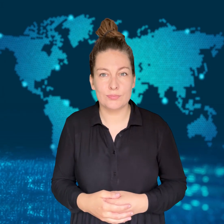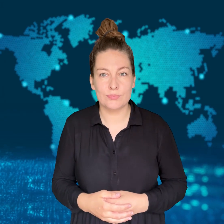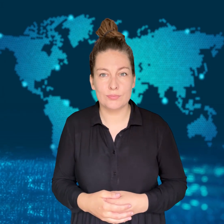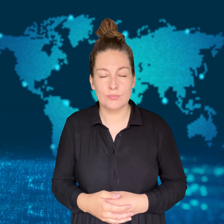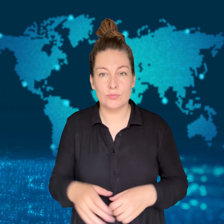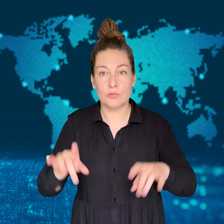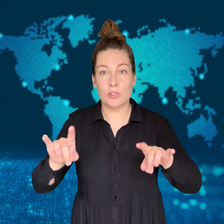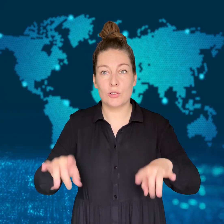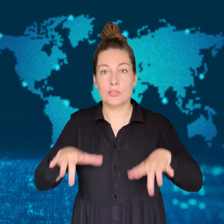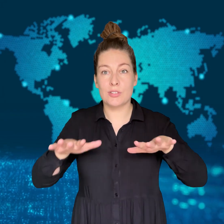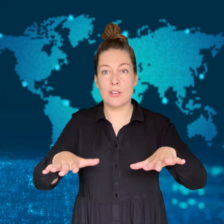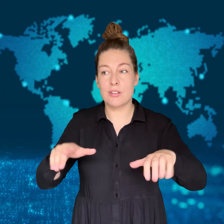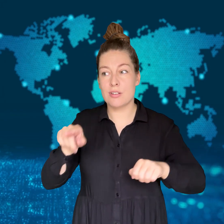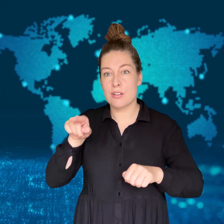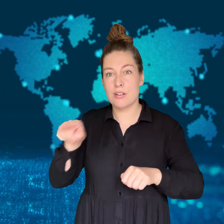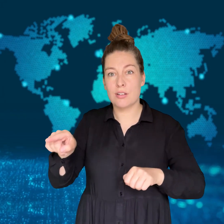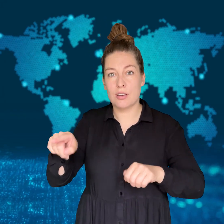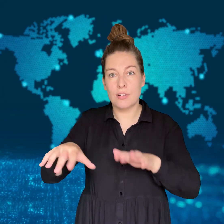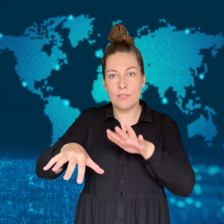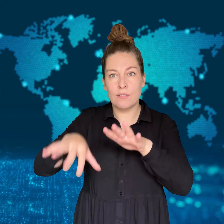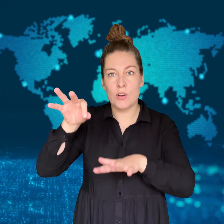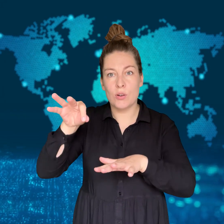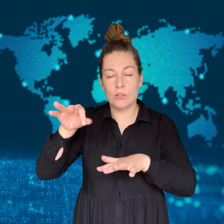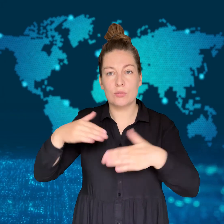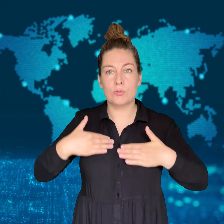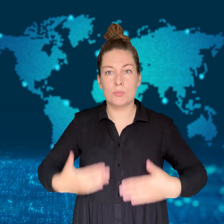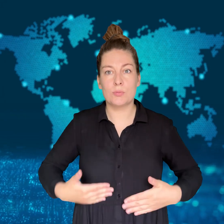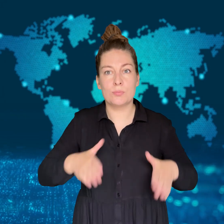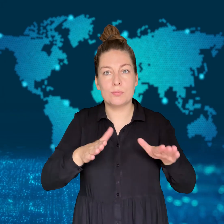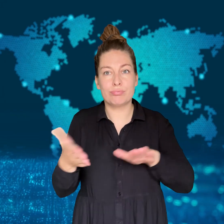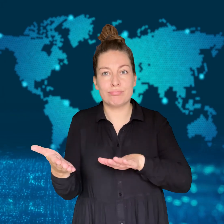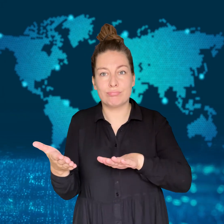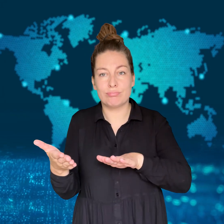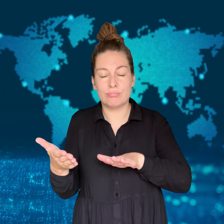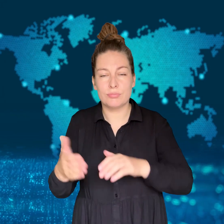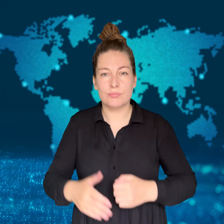Human remains found